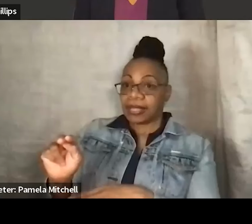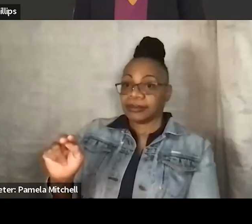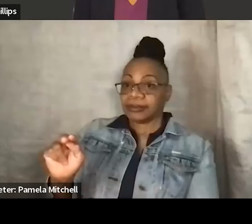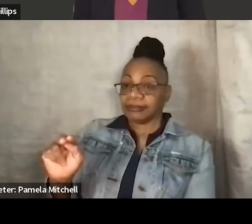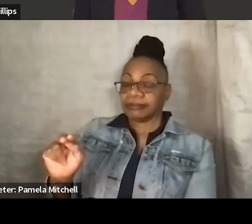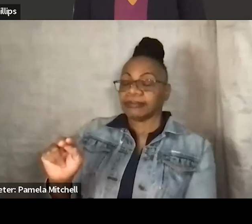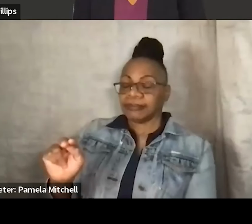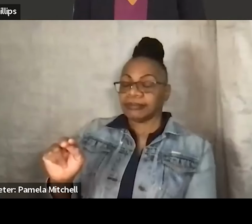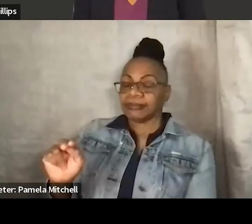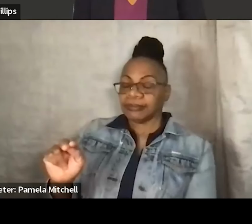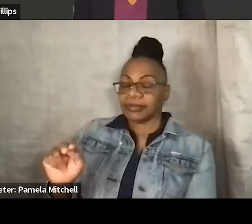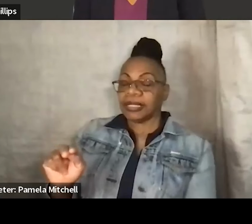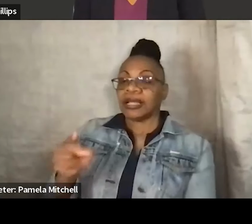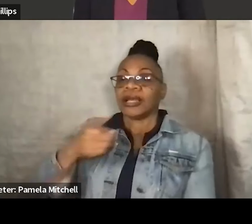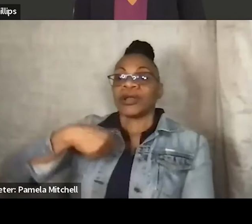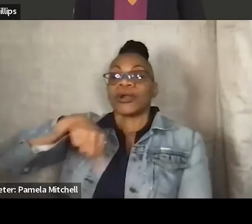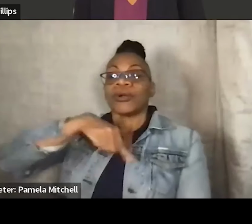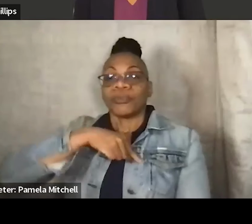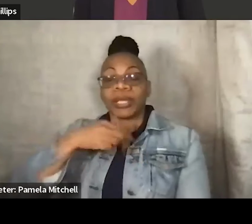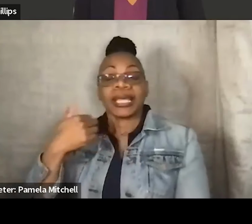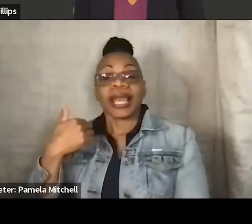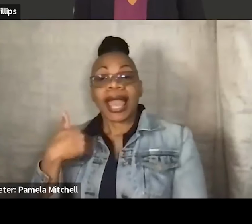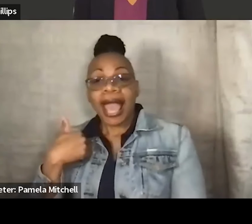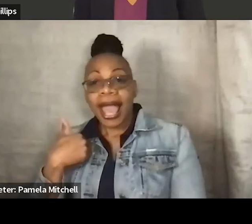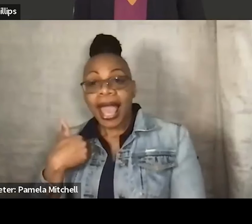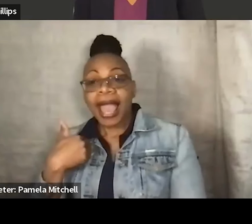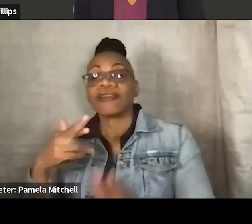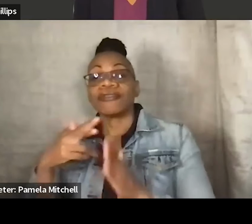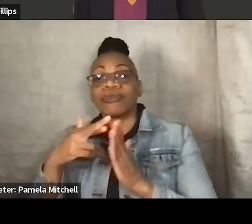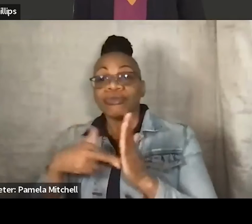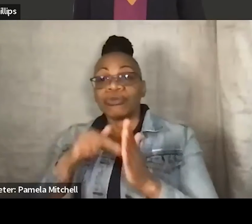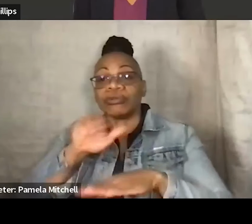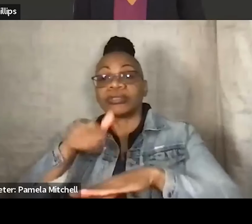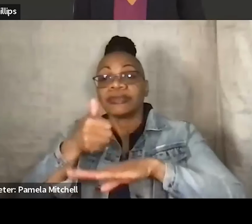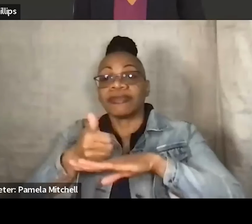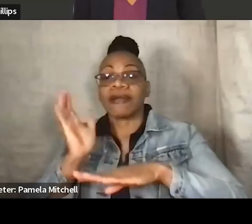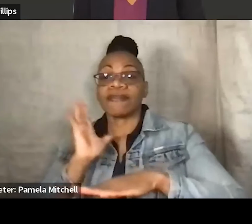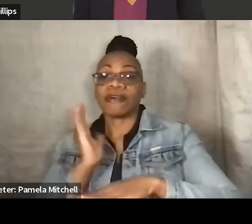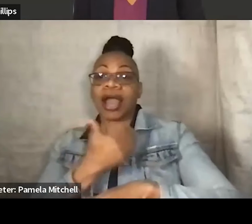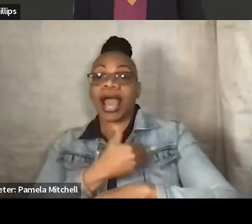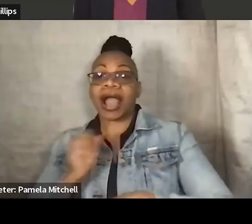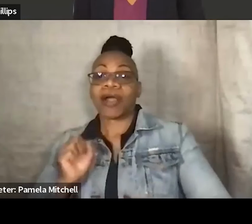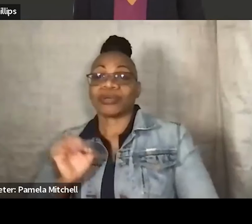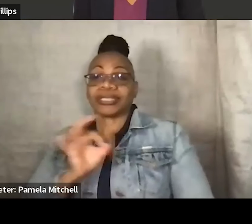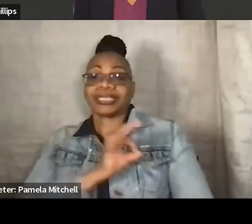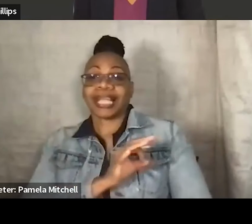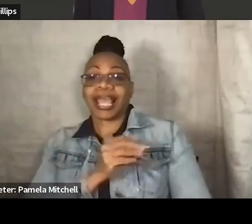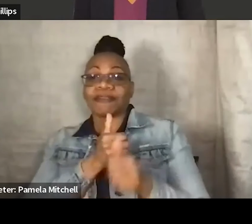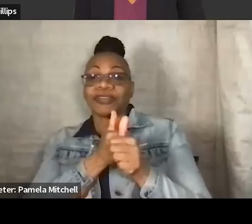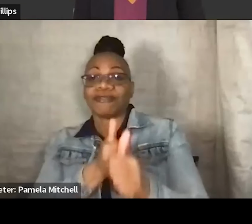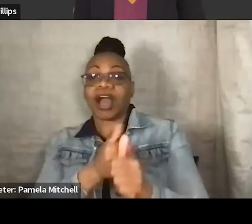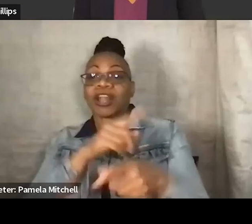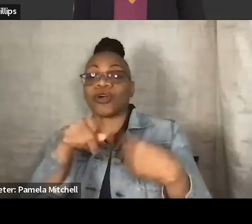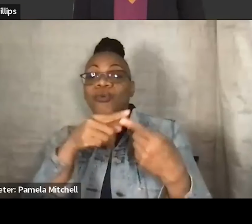We do have protocols in place for our staff to follow as far as when it's safe to transport and when it's not.